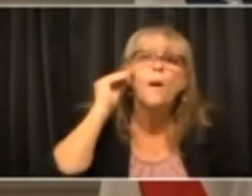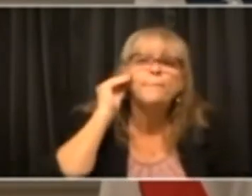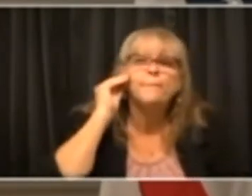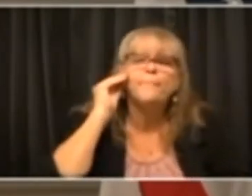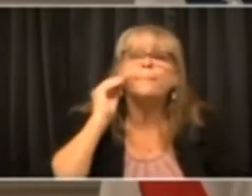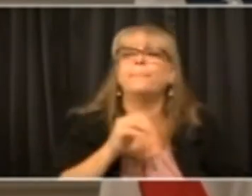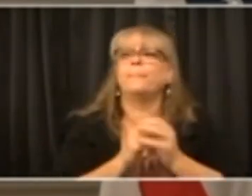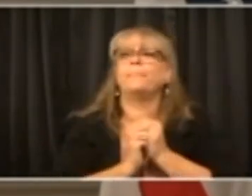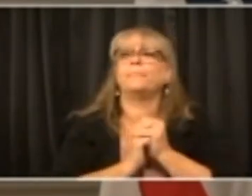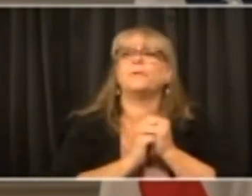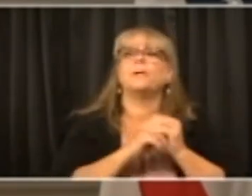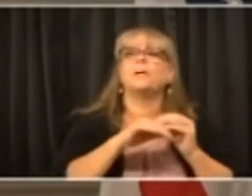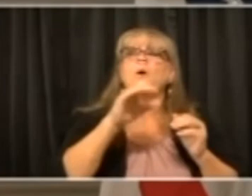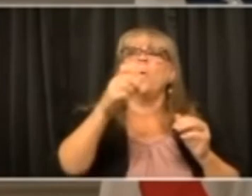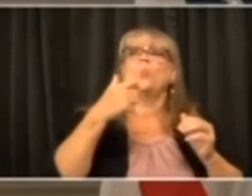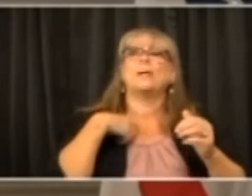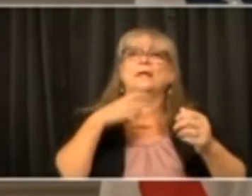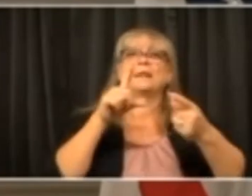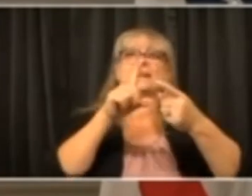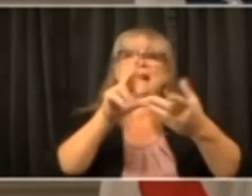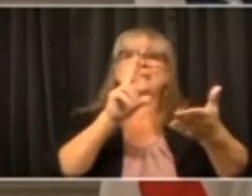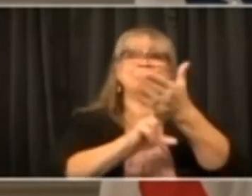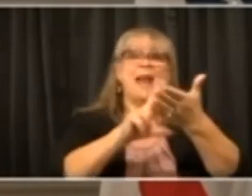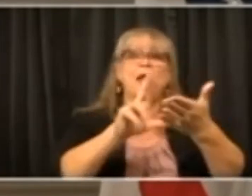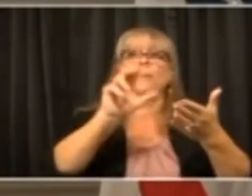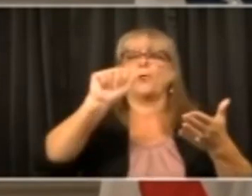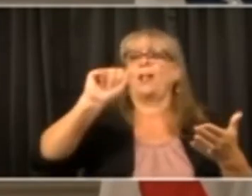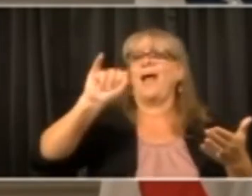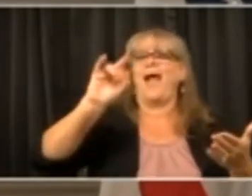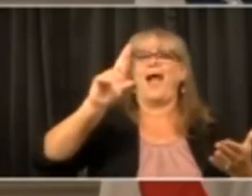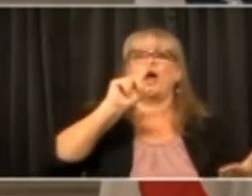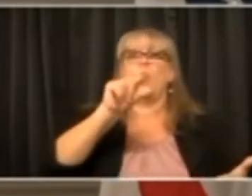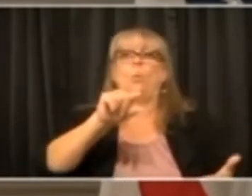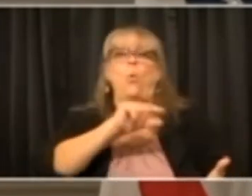alerts and check the status of wild wildfire smoke and general air quality